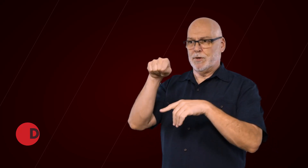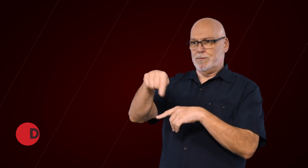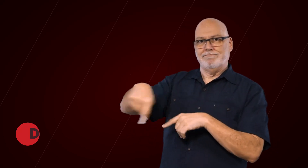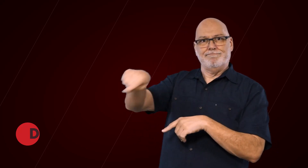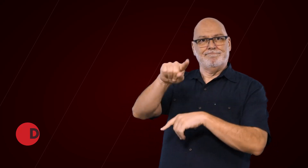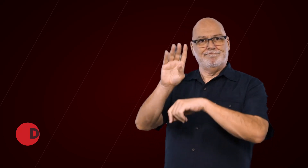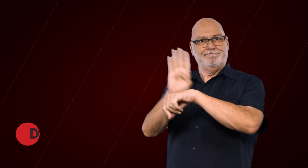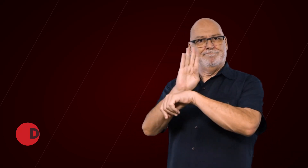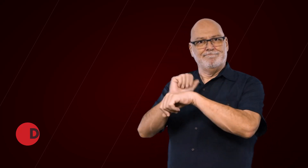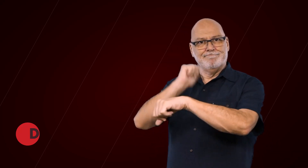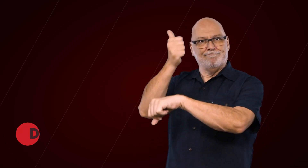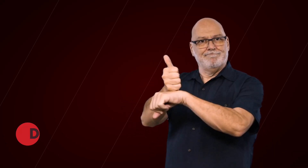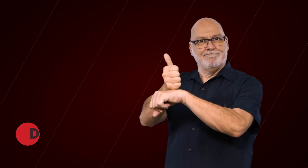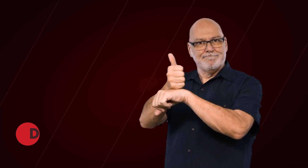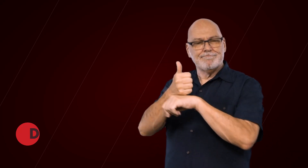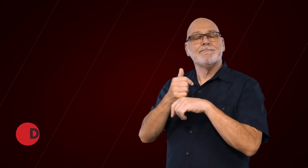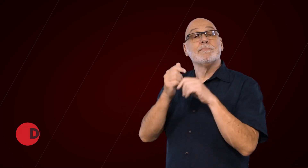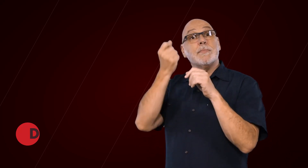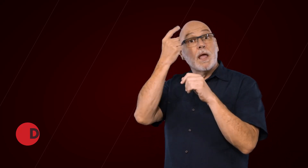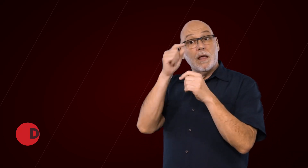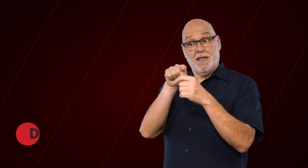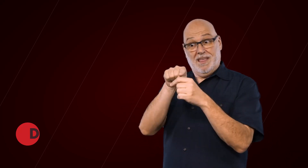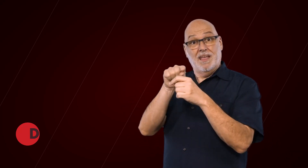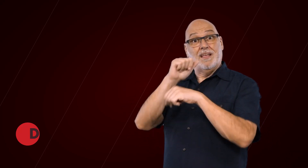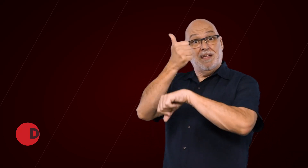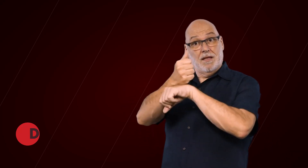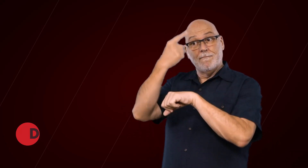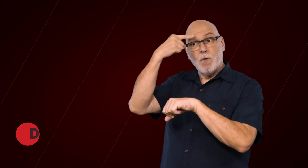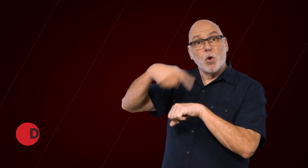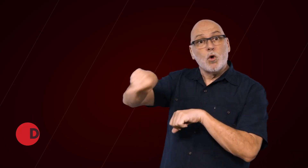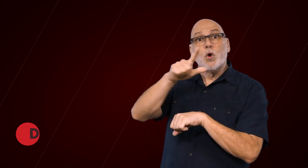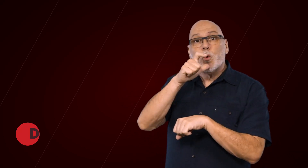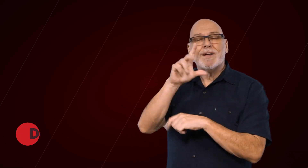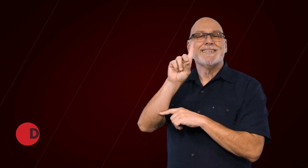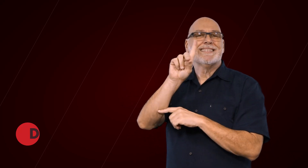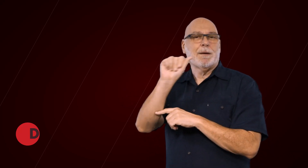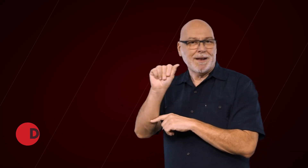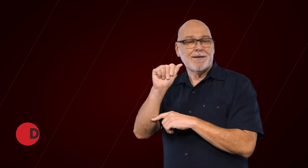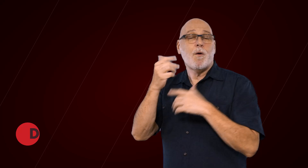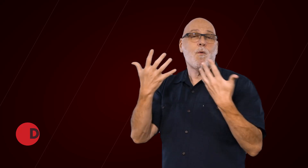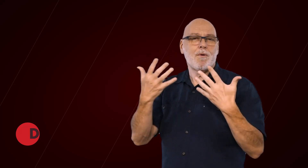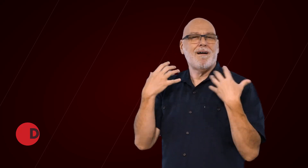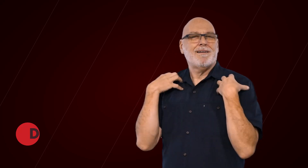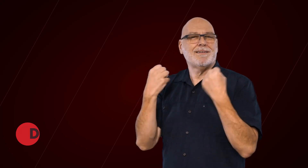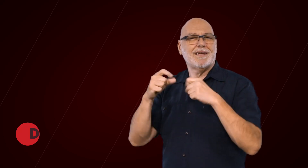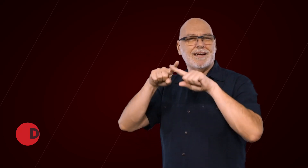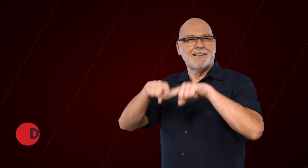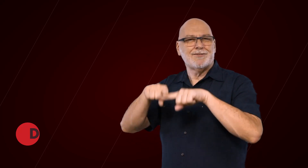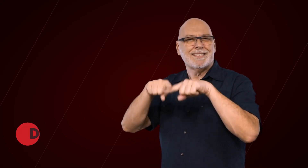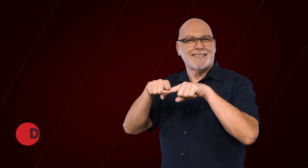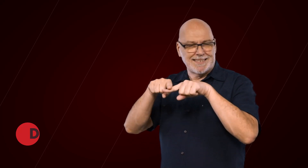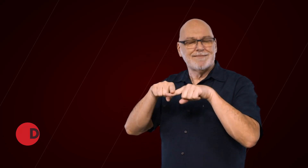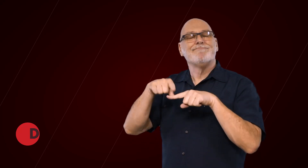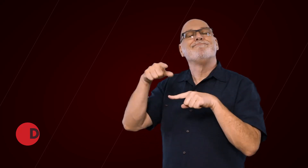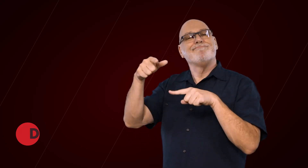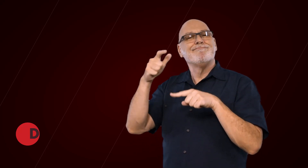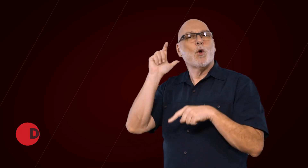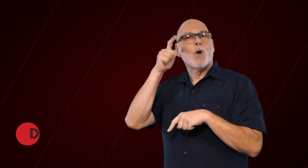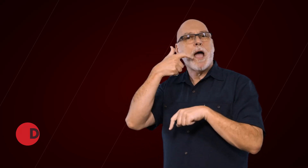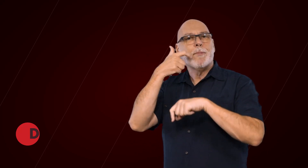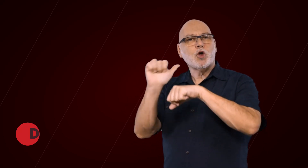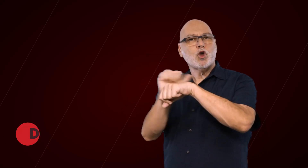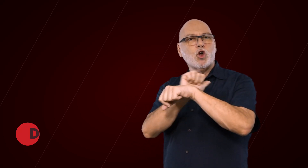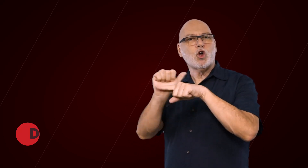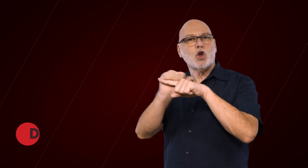for Entrepreneurs with Disabilities or Health Conditions” webinar in